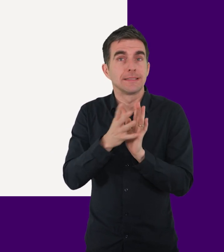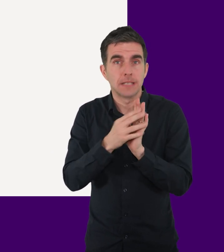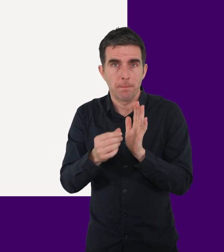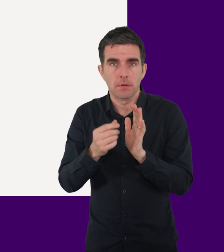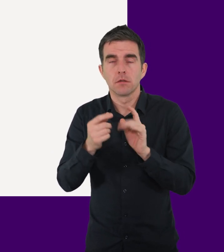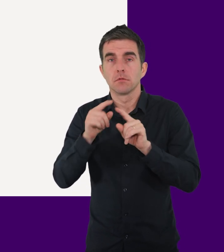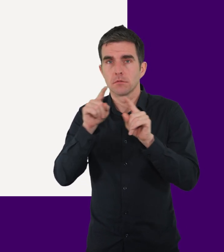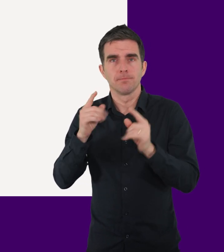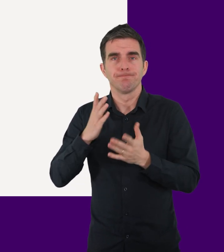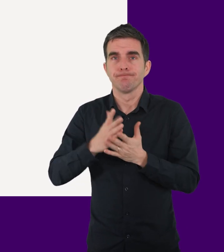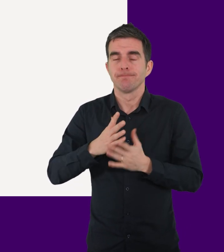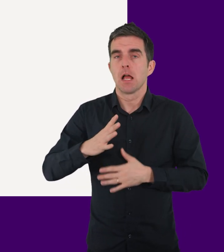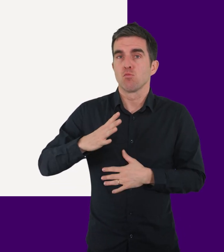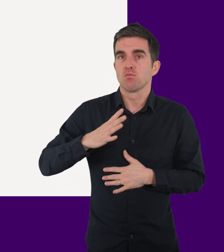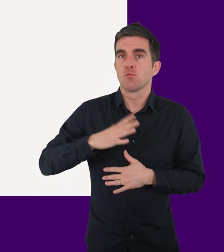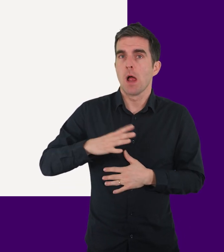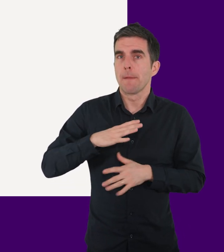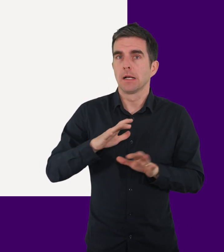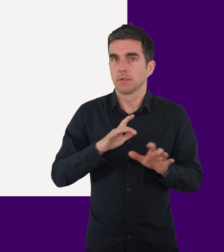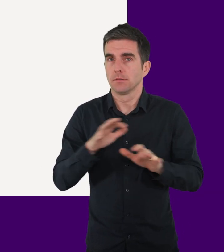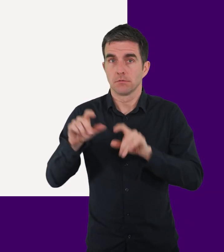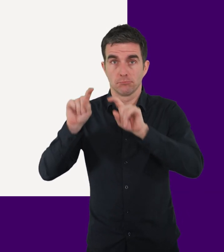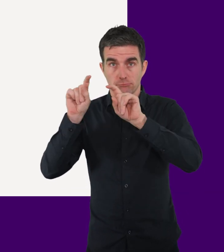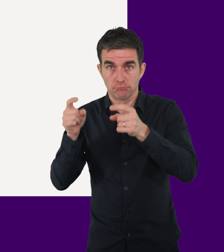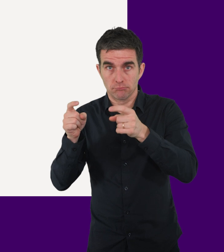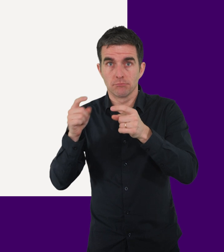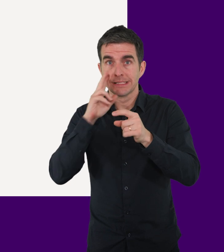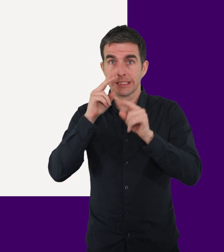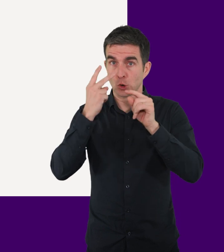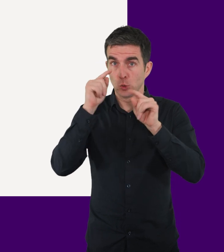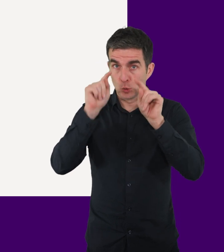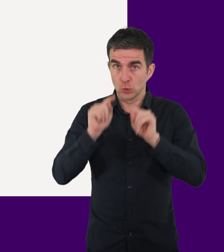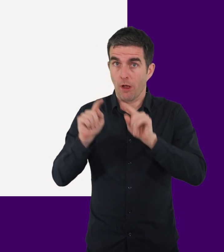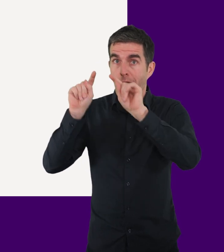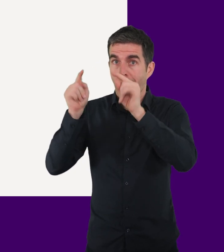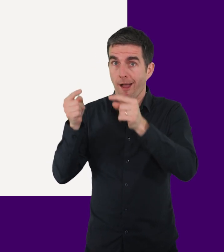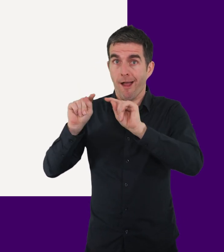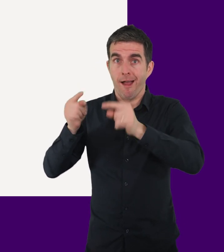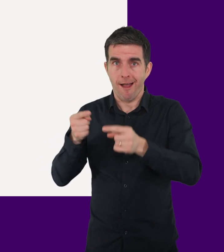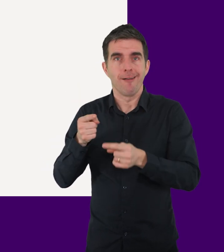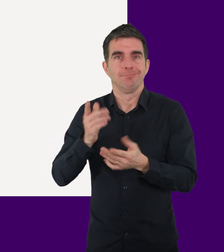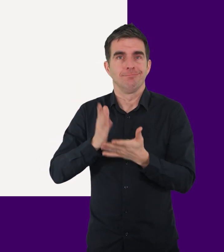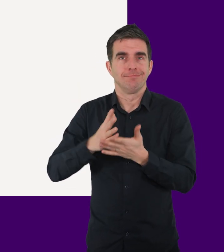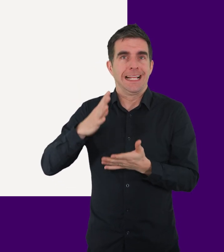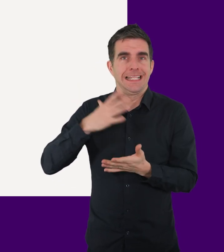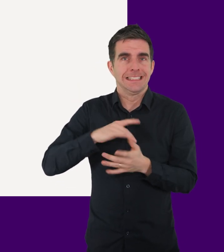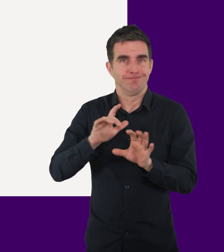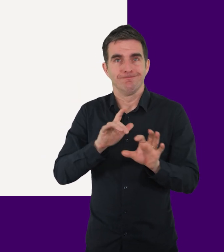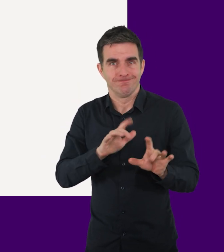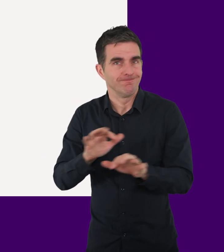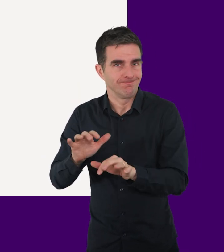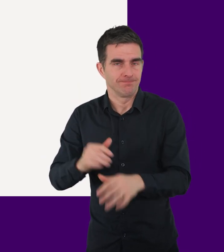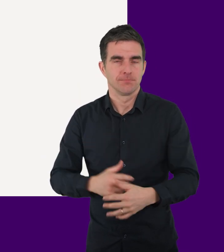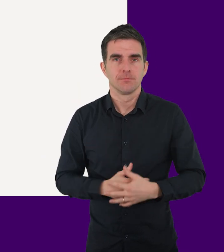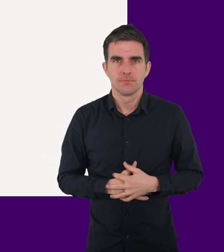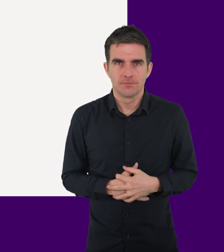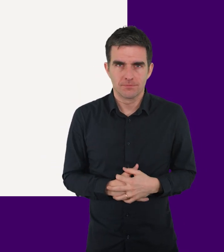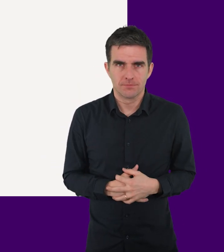For example, on this form, the text "required" is at the end of the labels for the two input fields as both fields must be filled in.